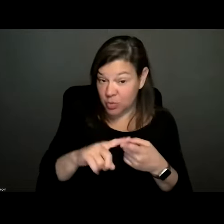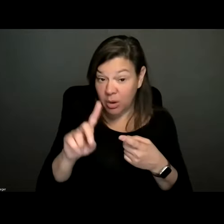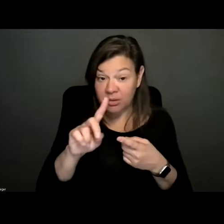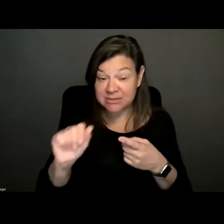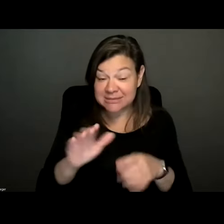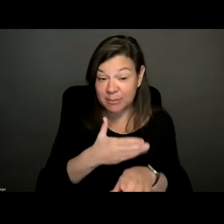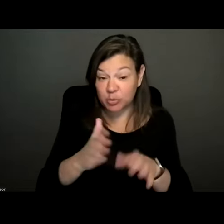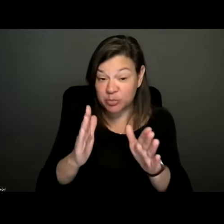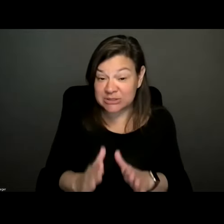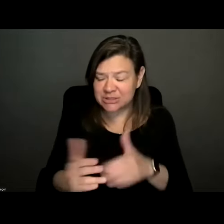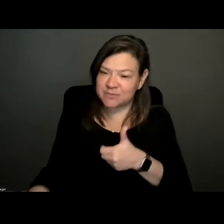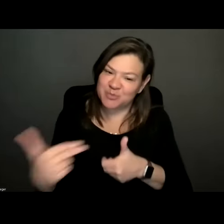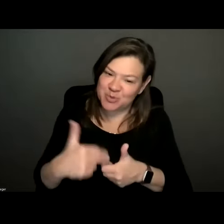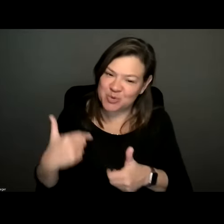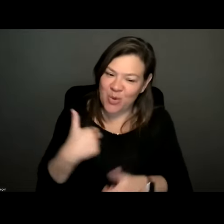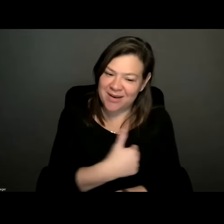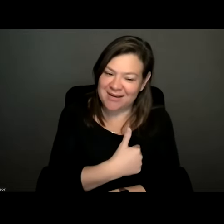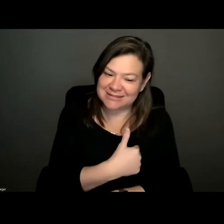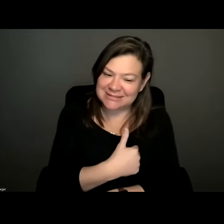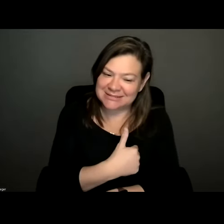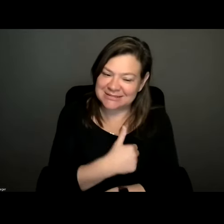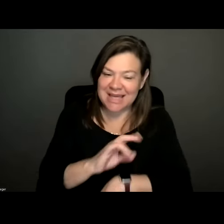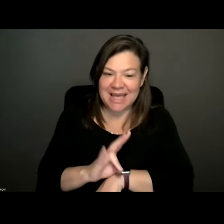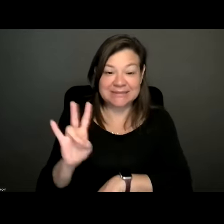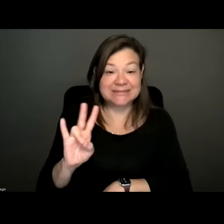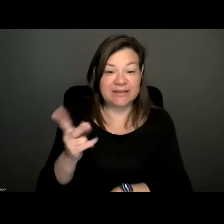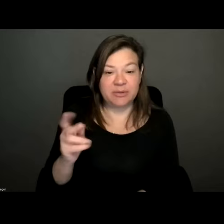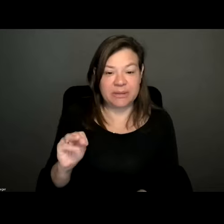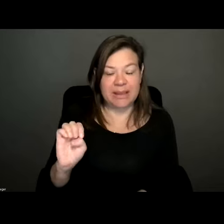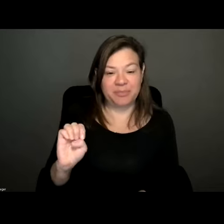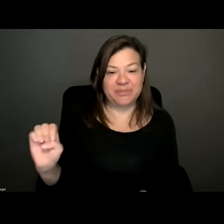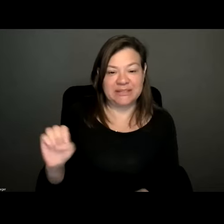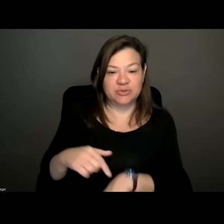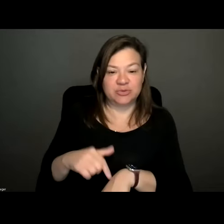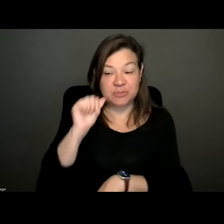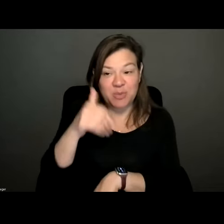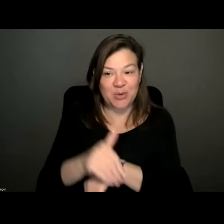you'll join us at 7:00 PM Eastern tomorrow night as well.